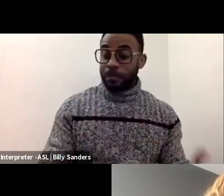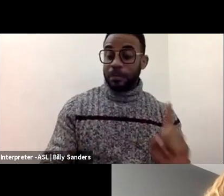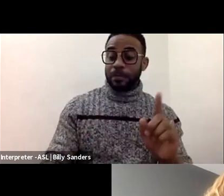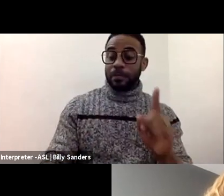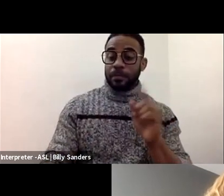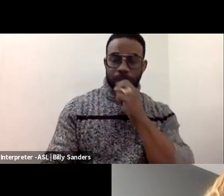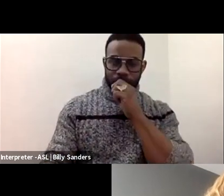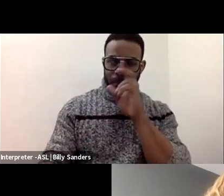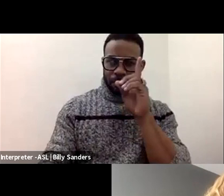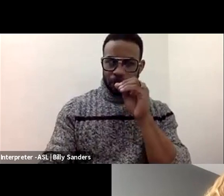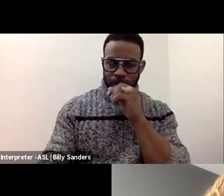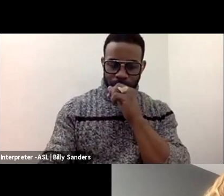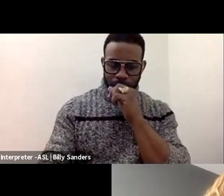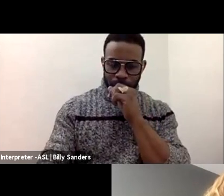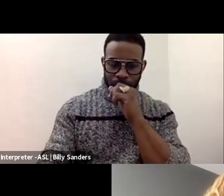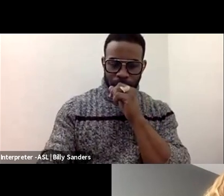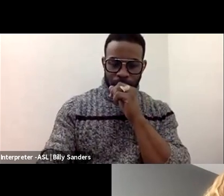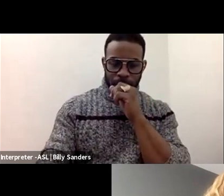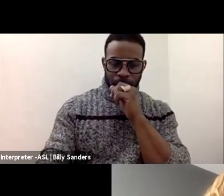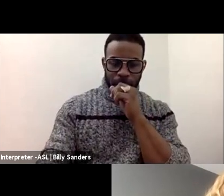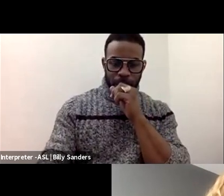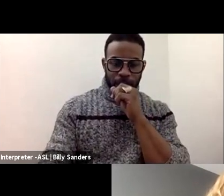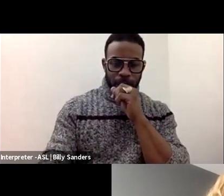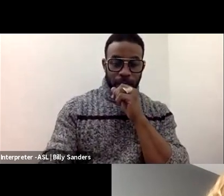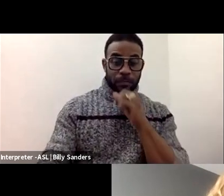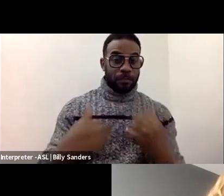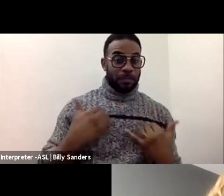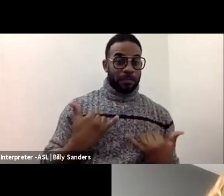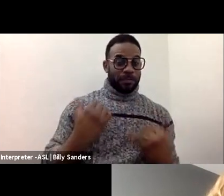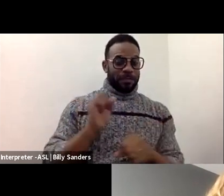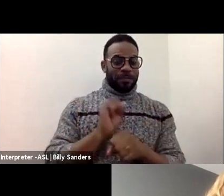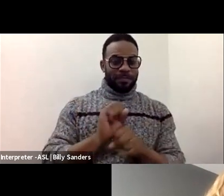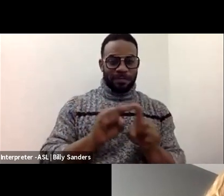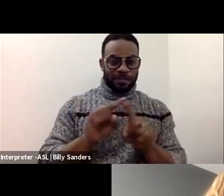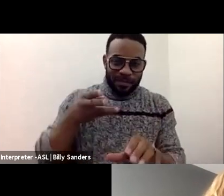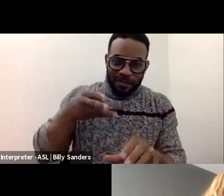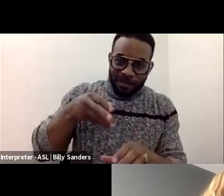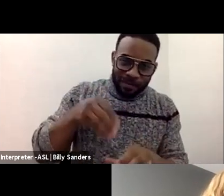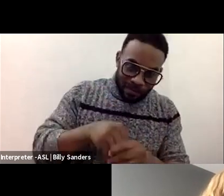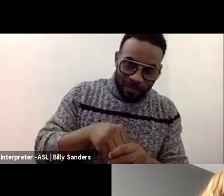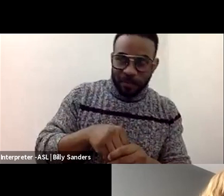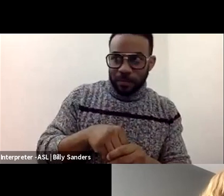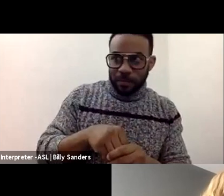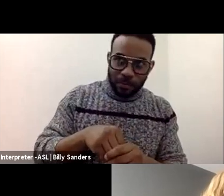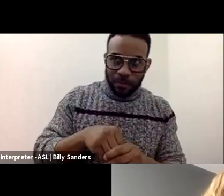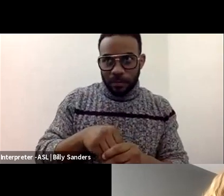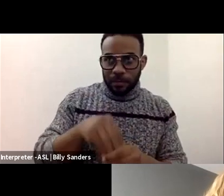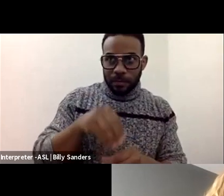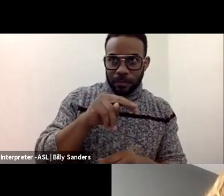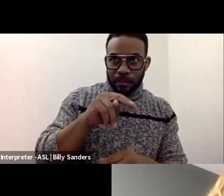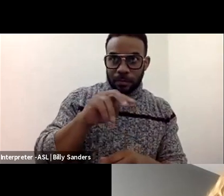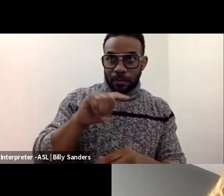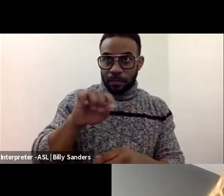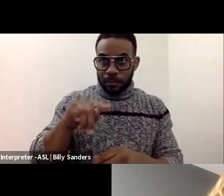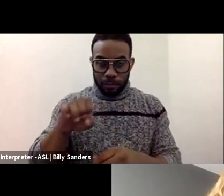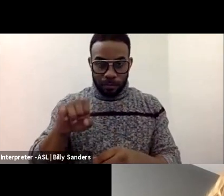more thing. It is that I currently work as part of the NCDE team putting this program